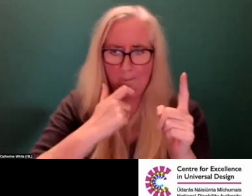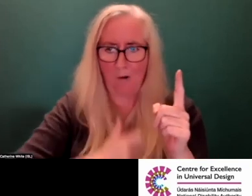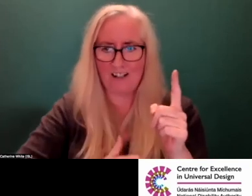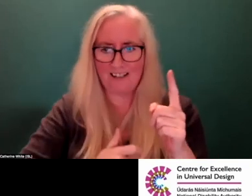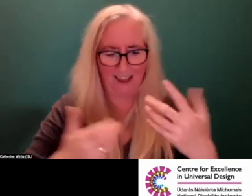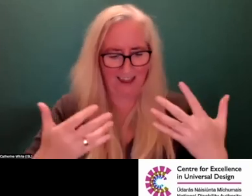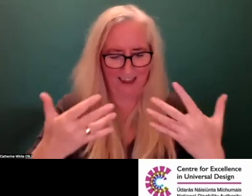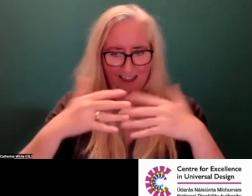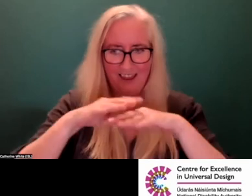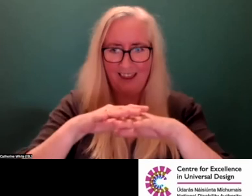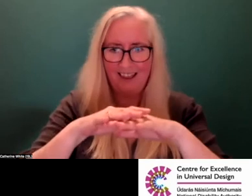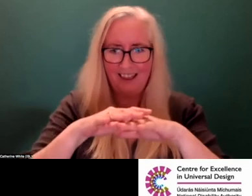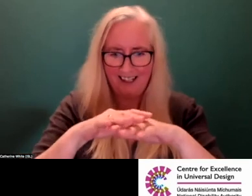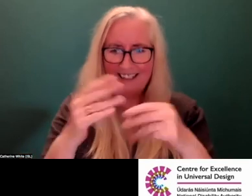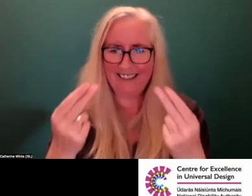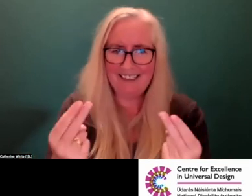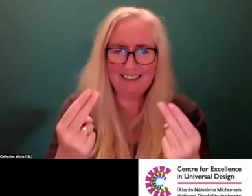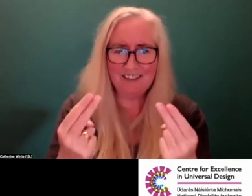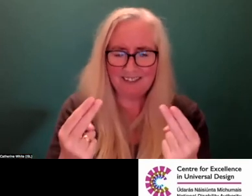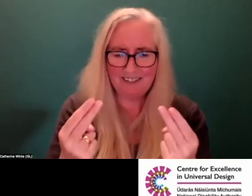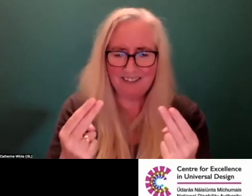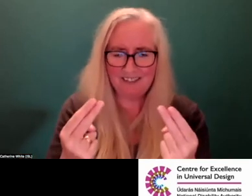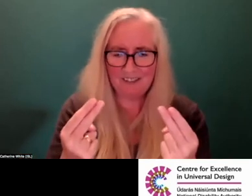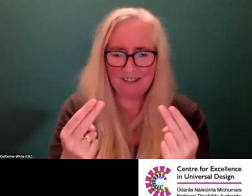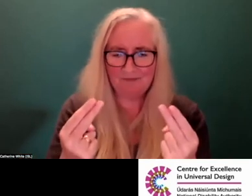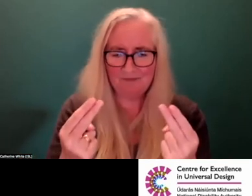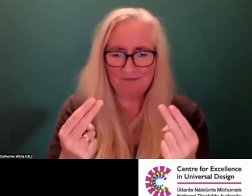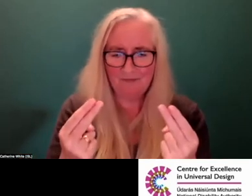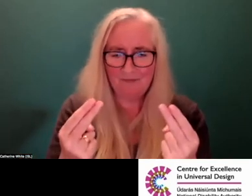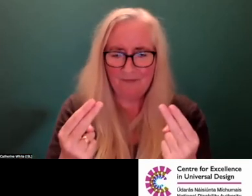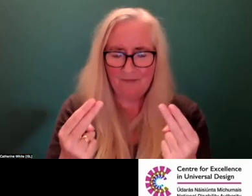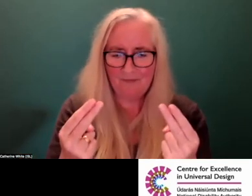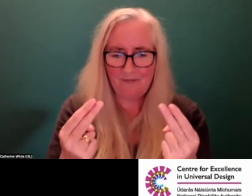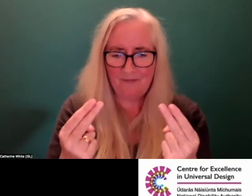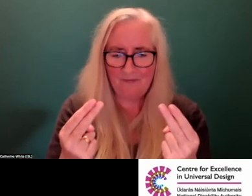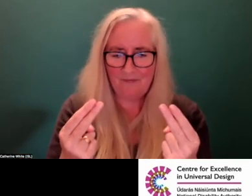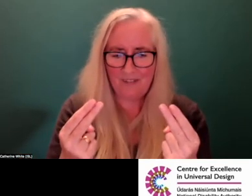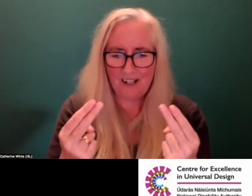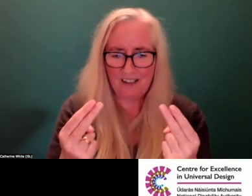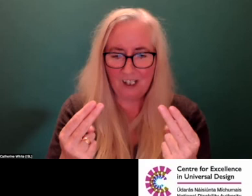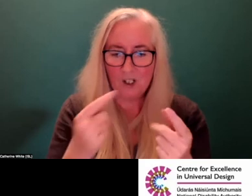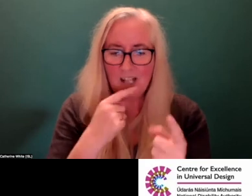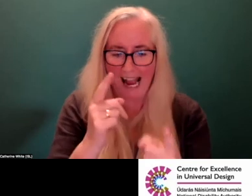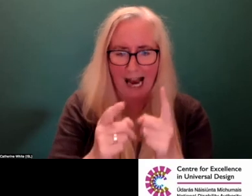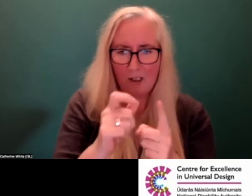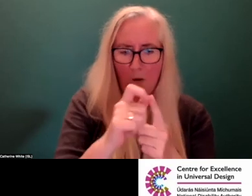personal needs to come through, because the, I mean, we, as